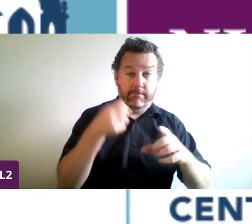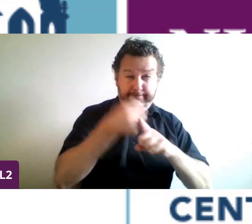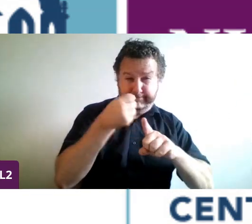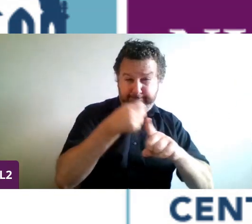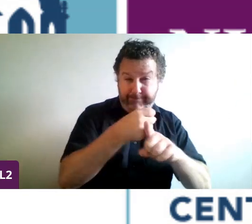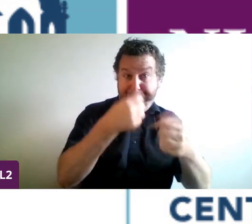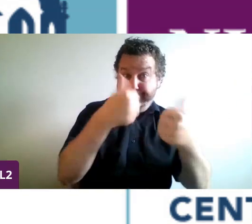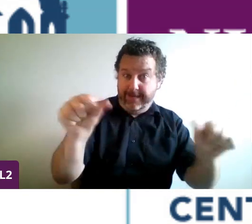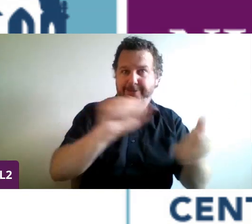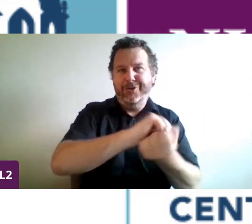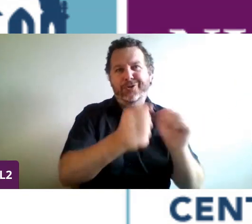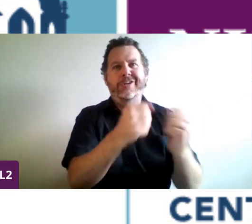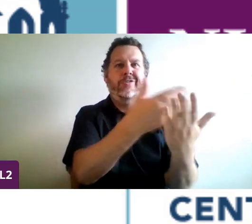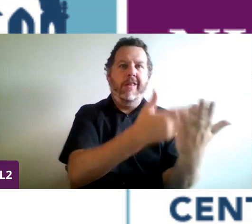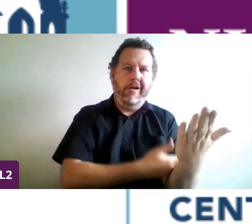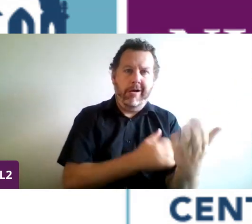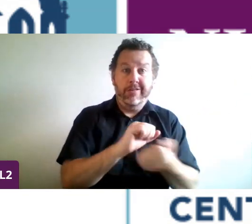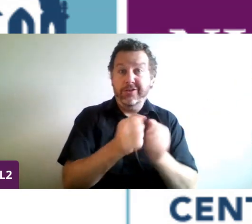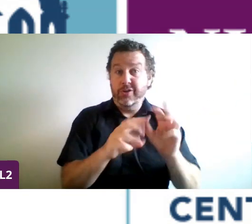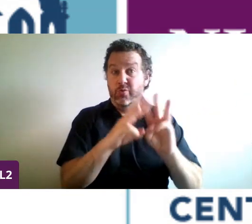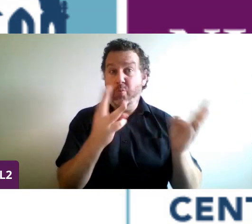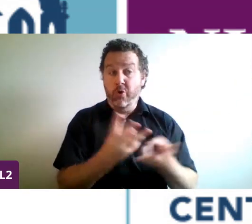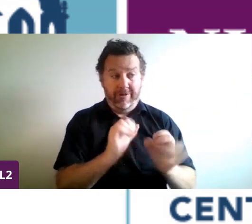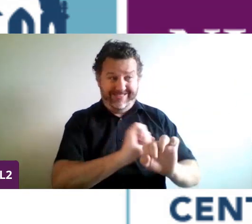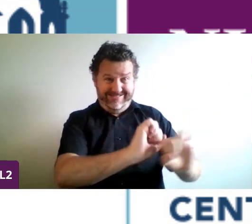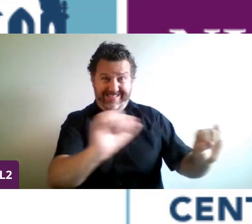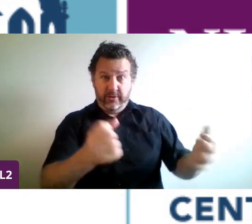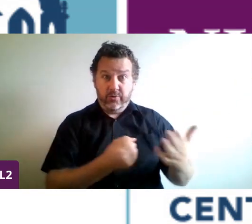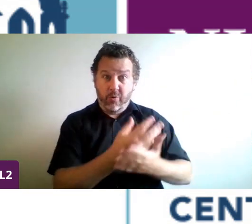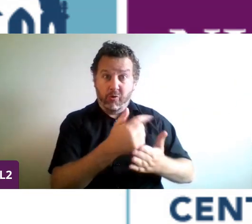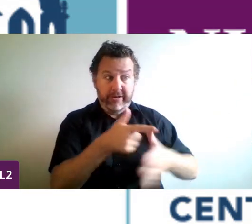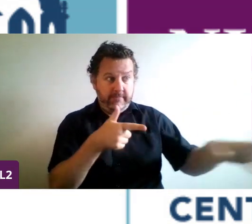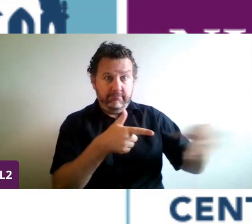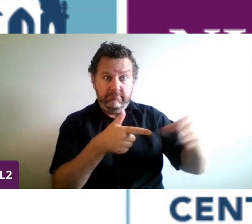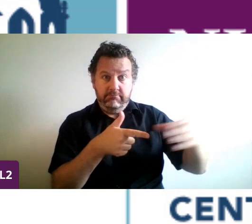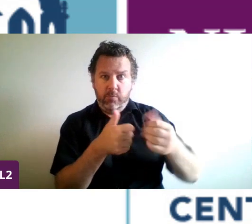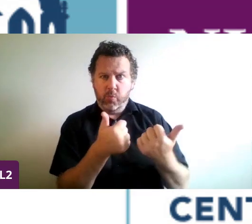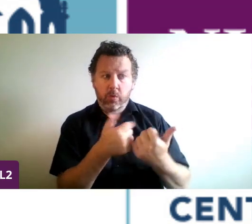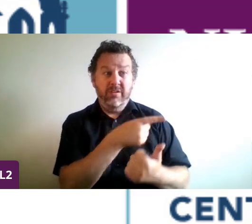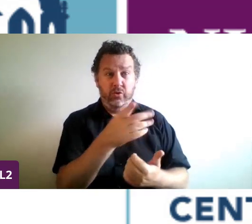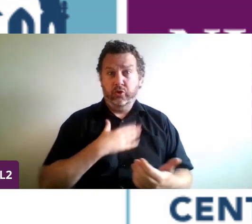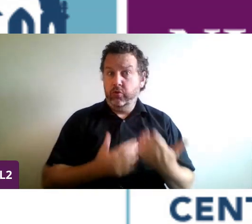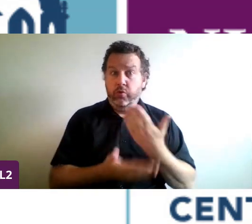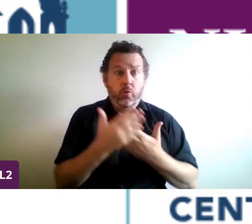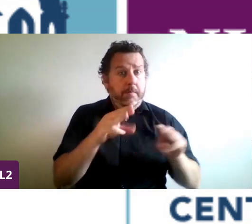And the importance of recording stories. They were teenagers. Somebody had the idea to record the footage